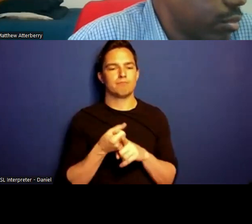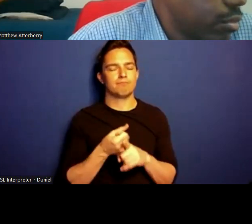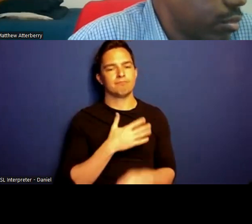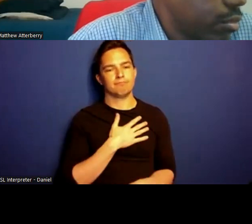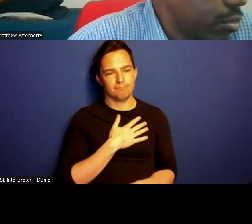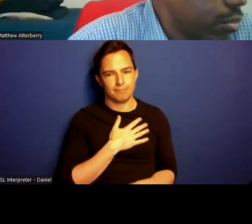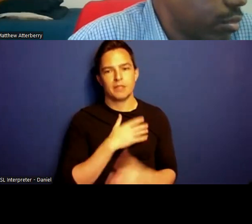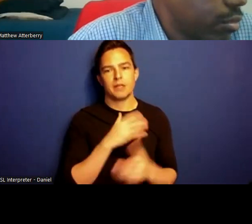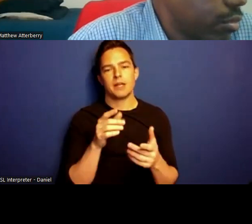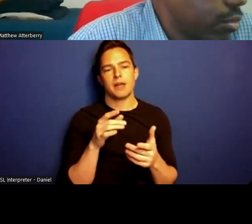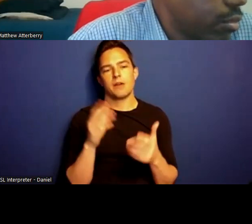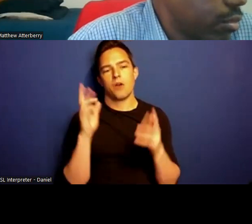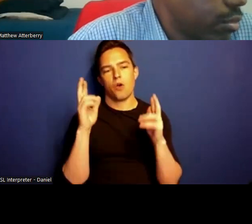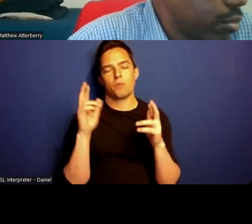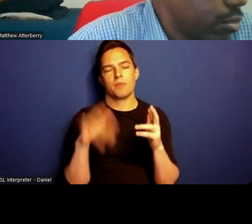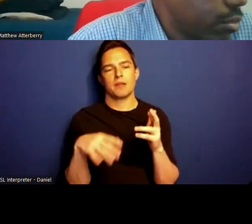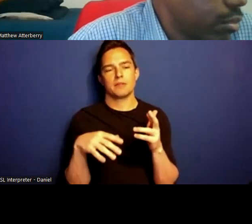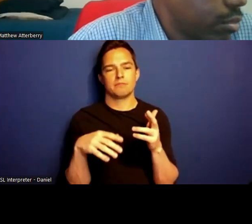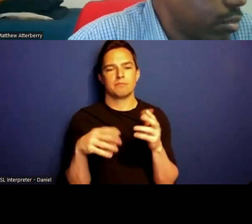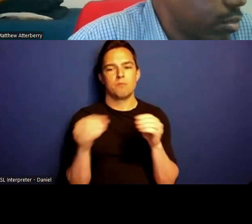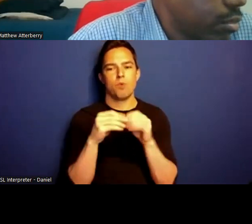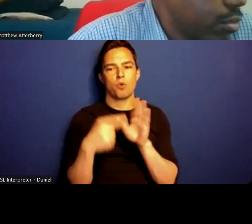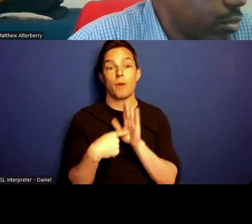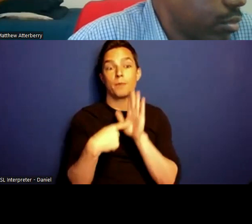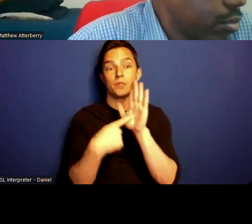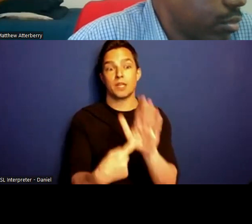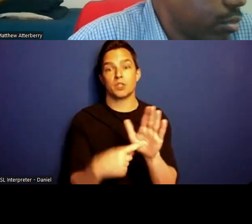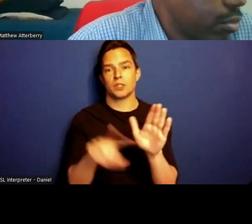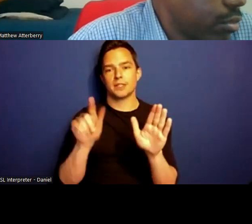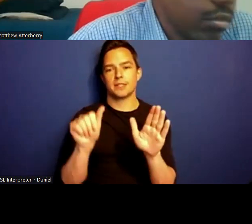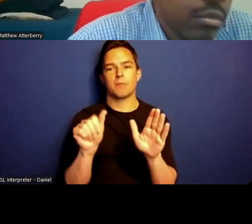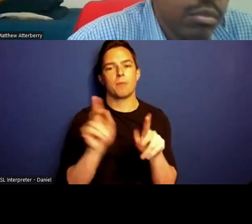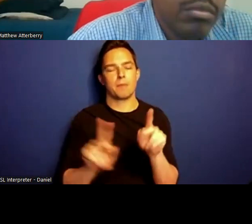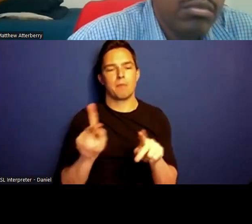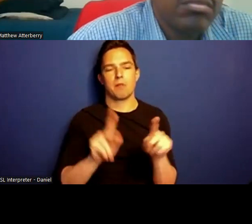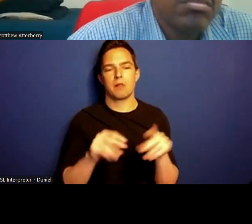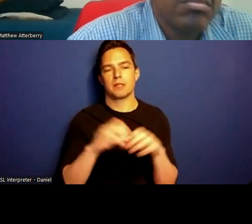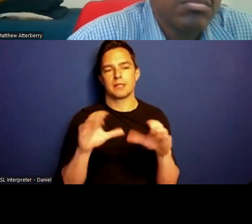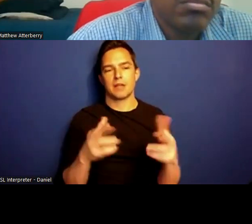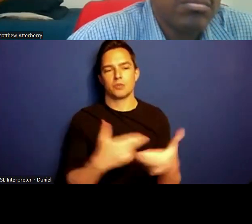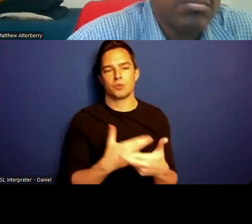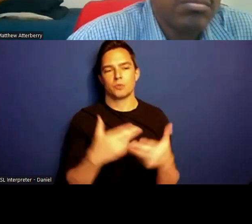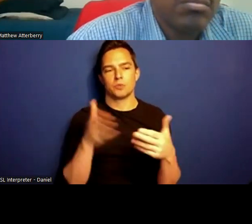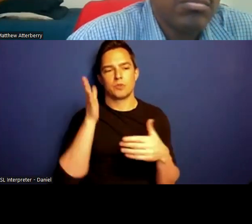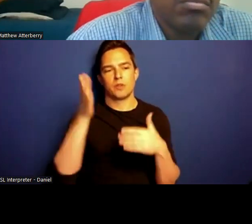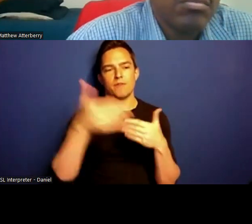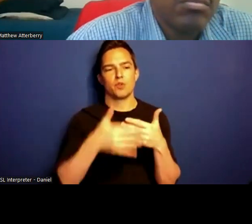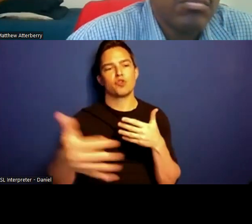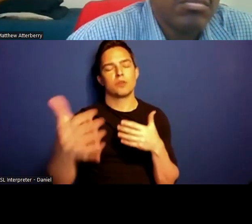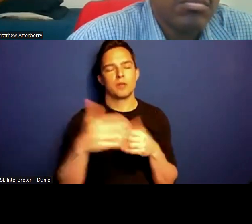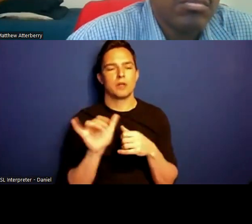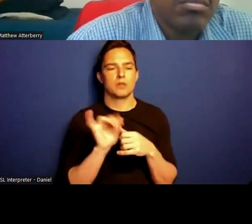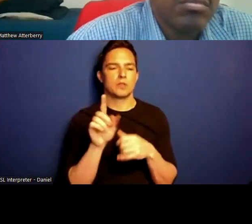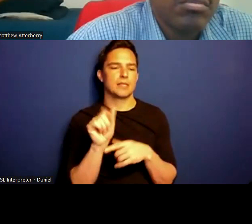that there will be more representation of disabled people in the classrooms and disabled kind of the